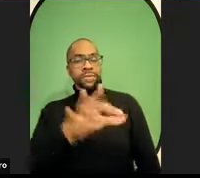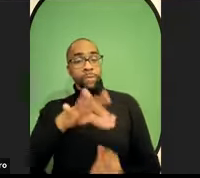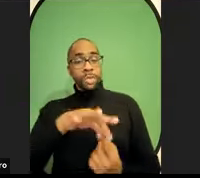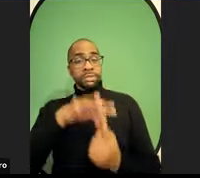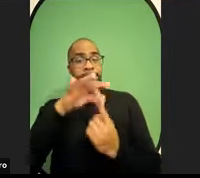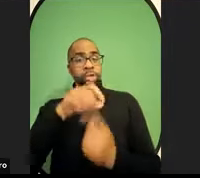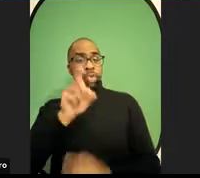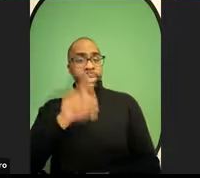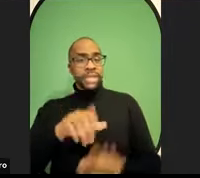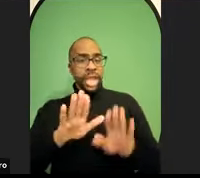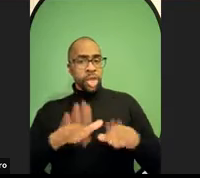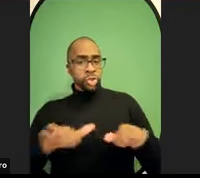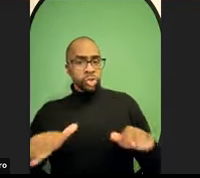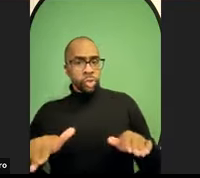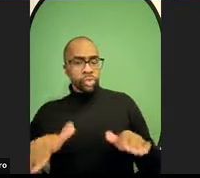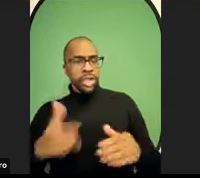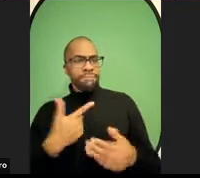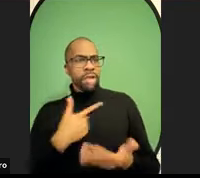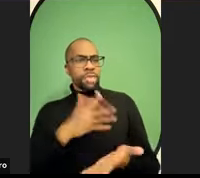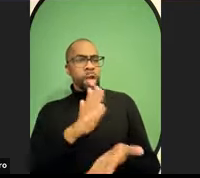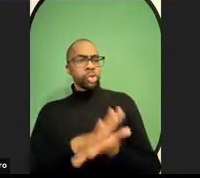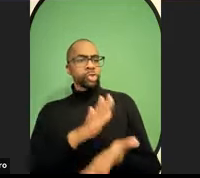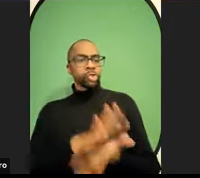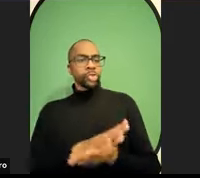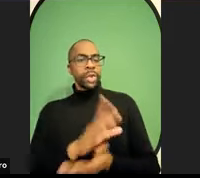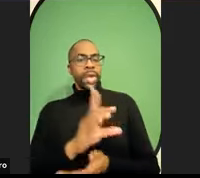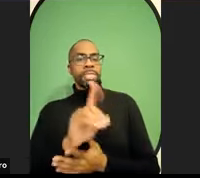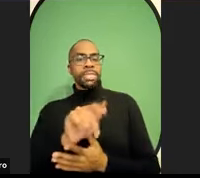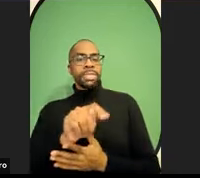here's the question Jose for you.